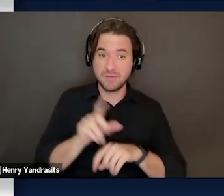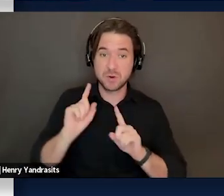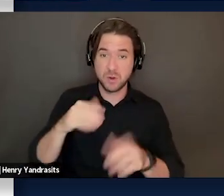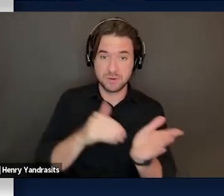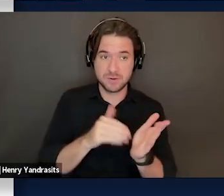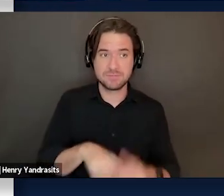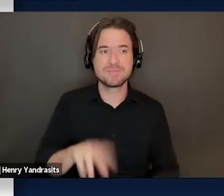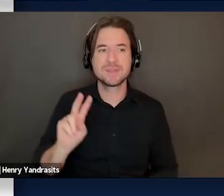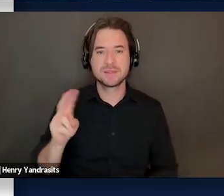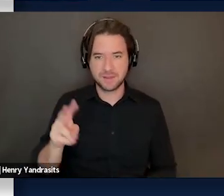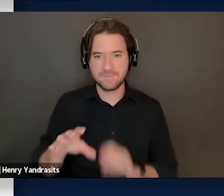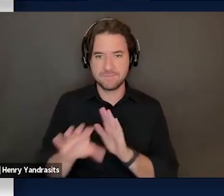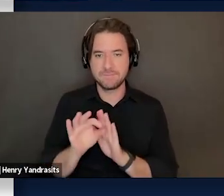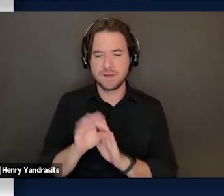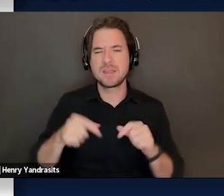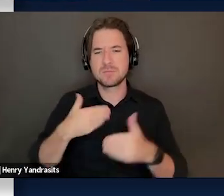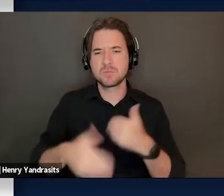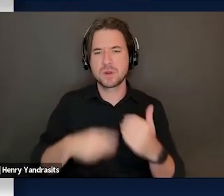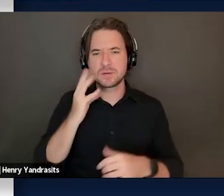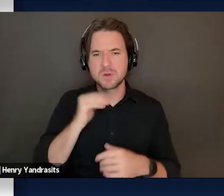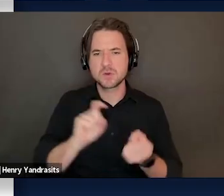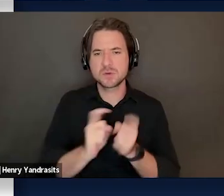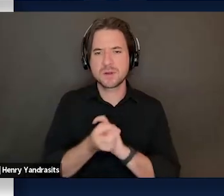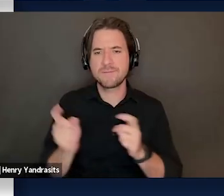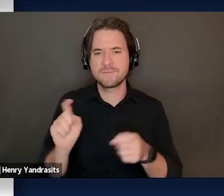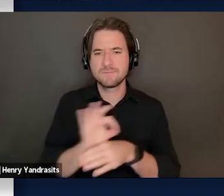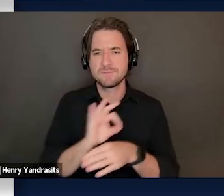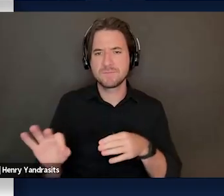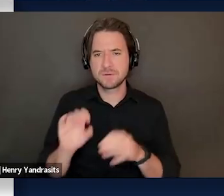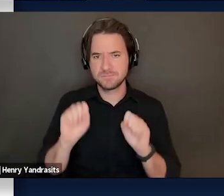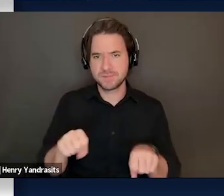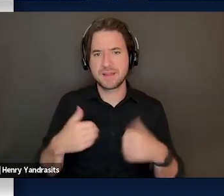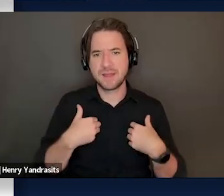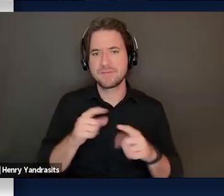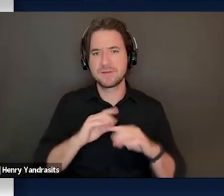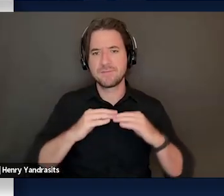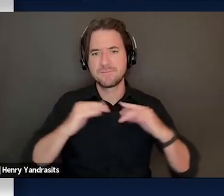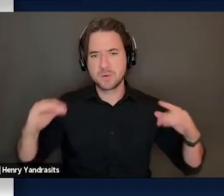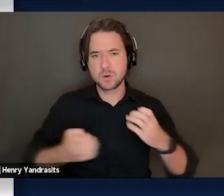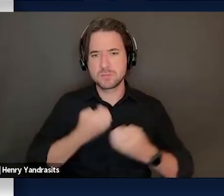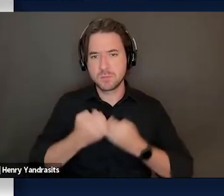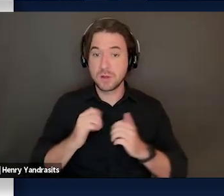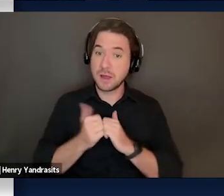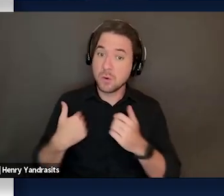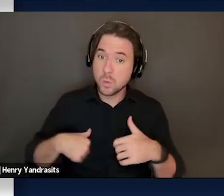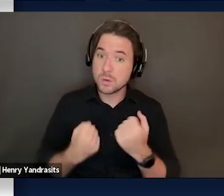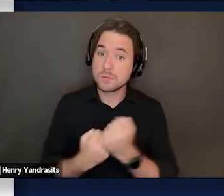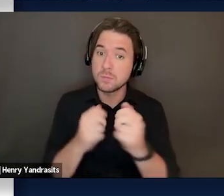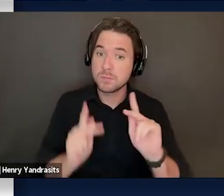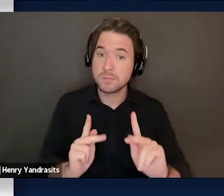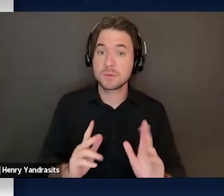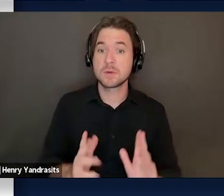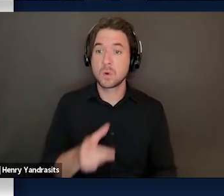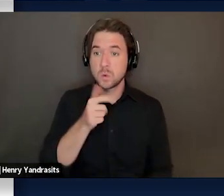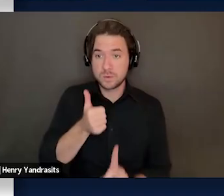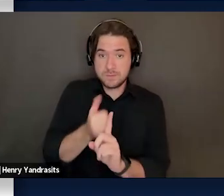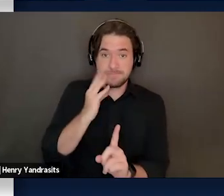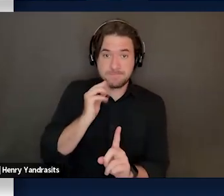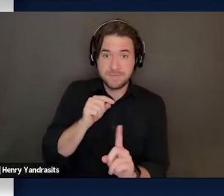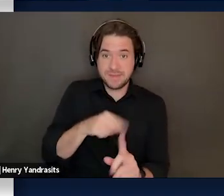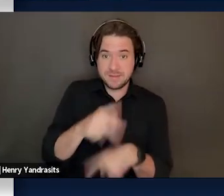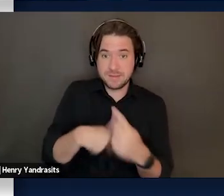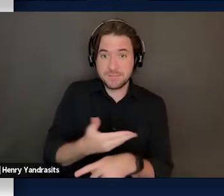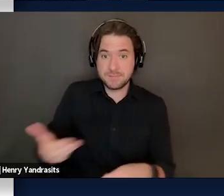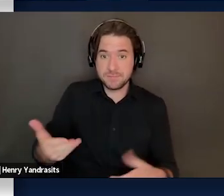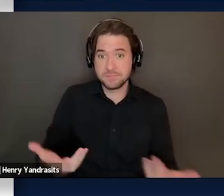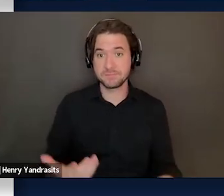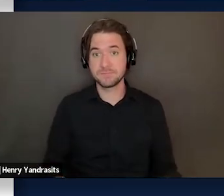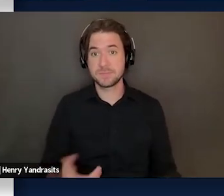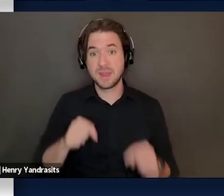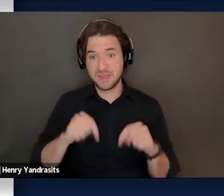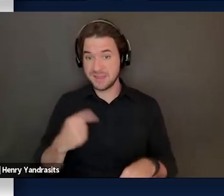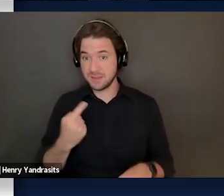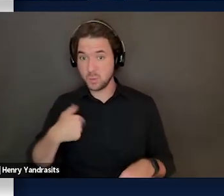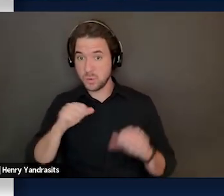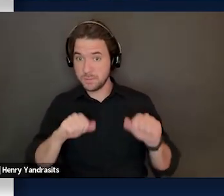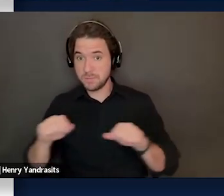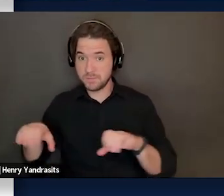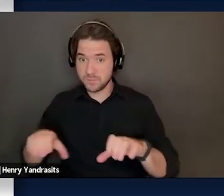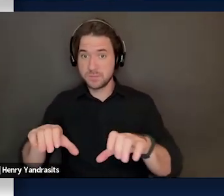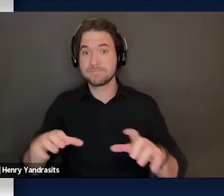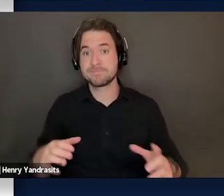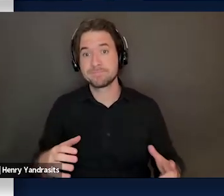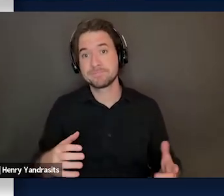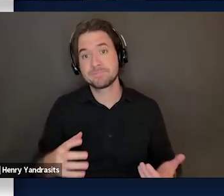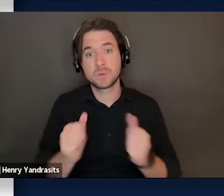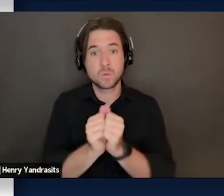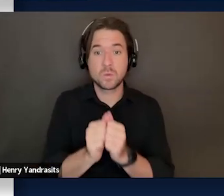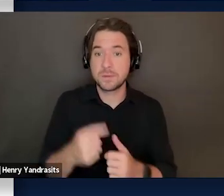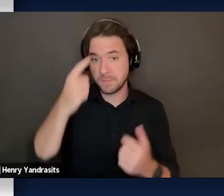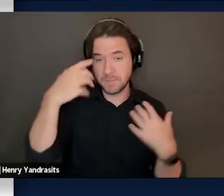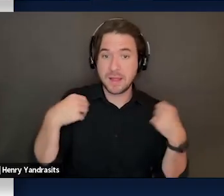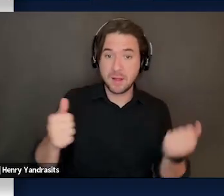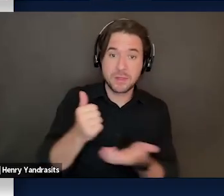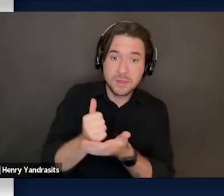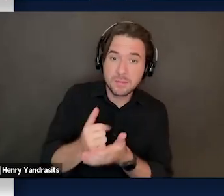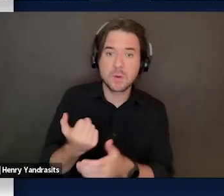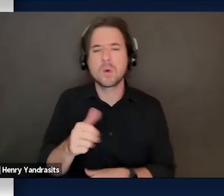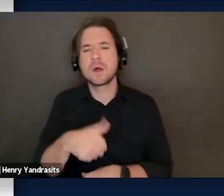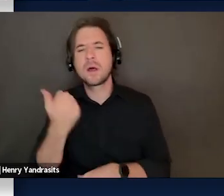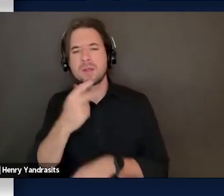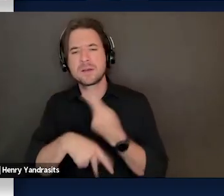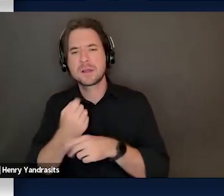The second one is this process of experiencing change and function can be accompanied by many varied emotions, and so thinking about how do we support people, um, who experience these things… Is this something that we could do, um, with mental health therapy or some other sort of intervention to help people?